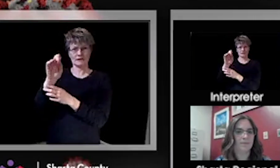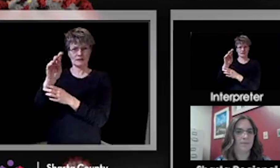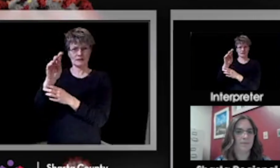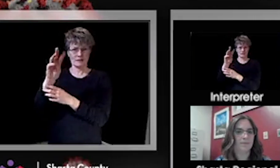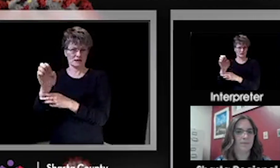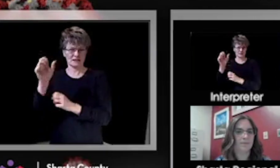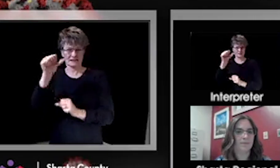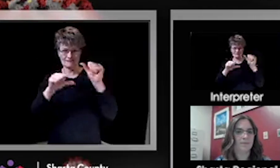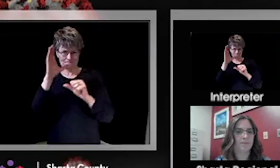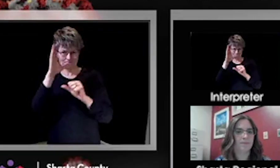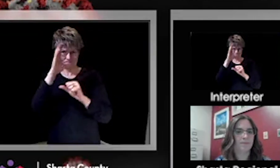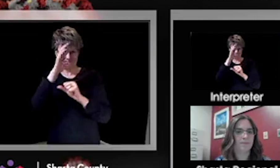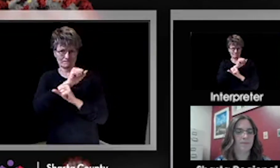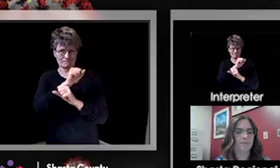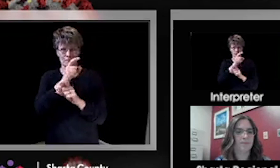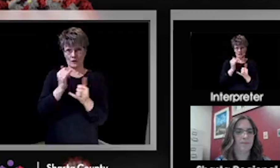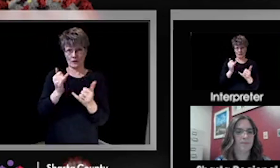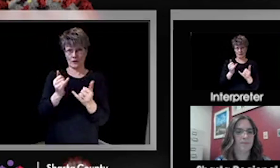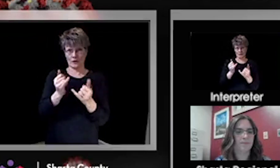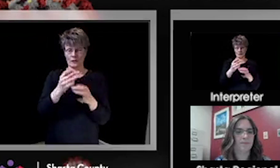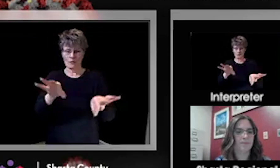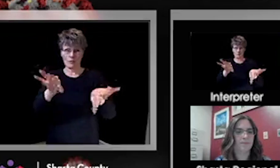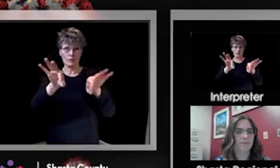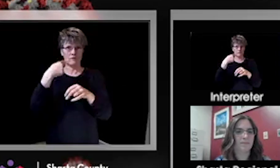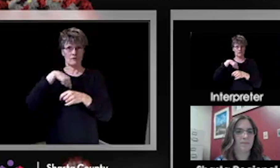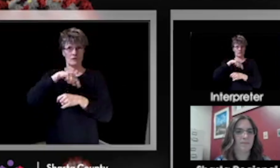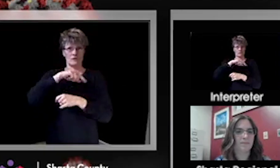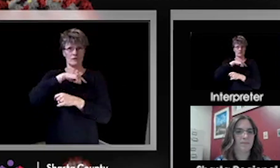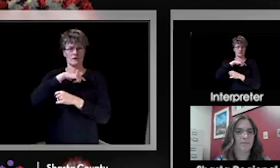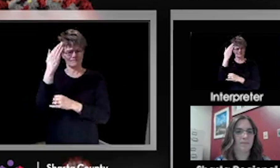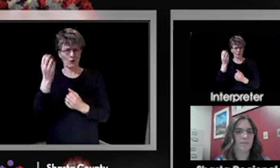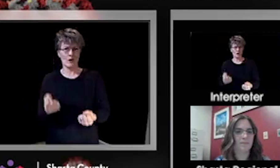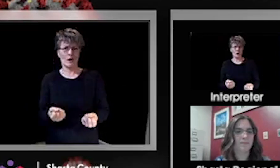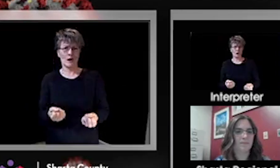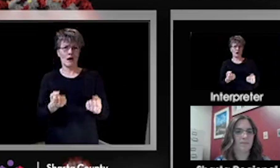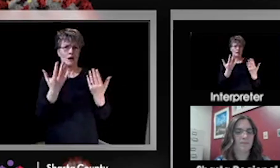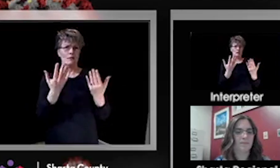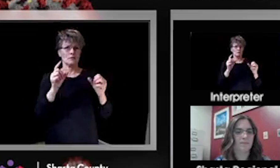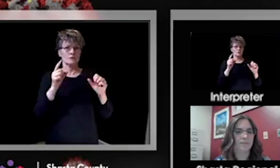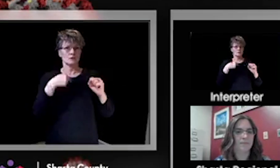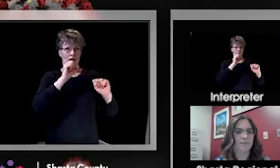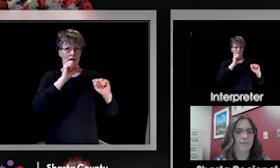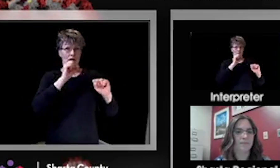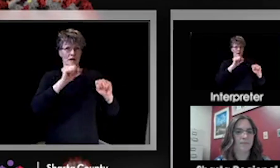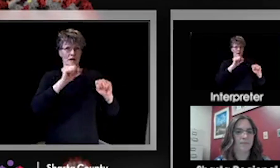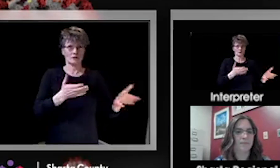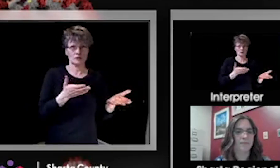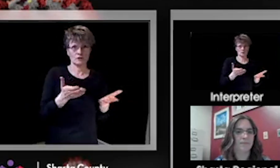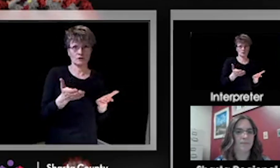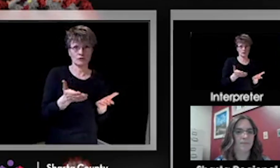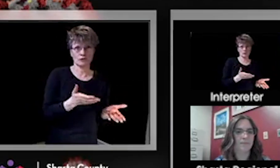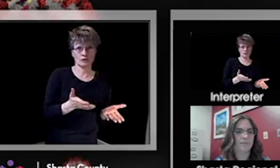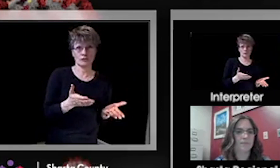for maintaining proper capacity in our healthcare system. Why this is important is if our healthcare